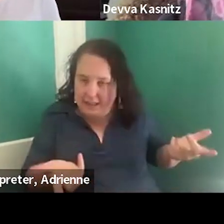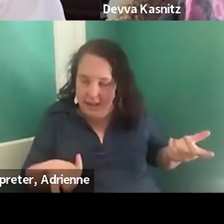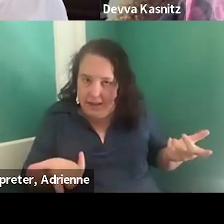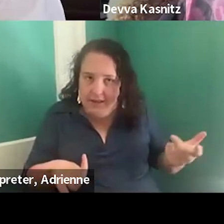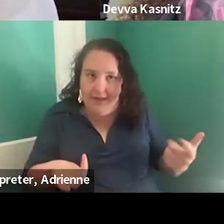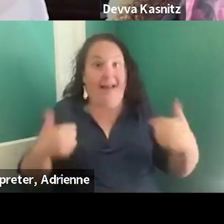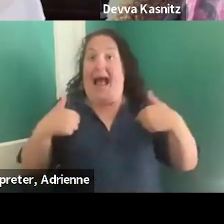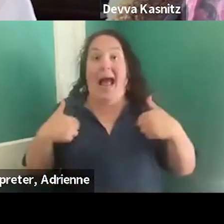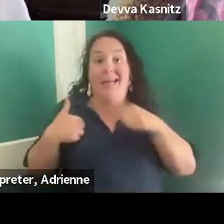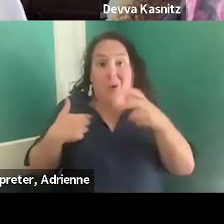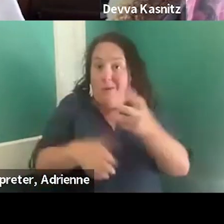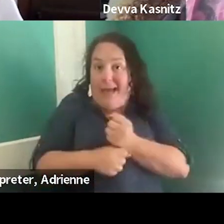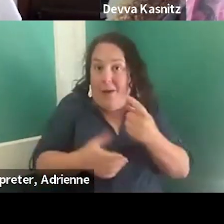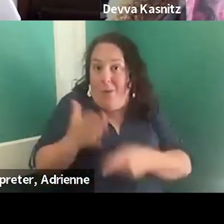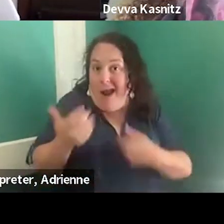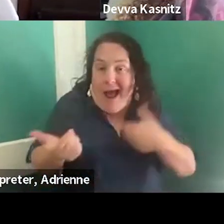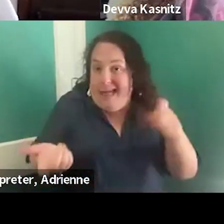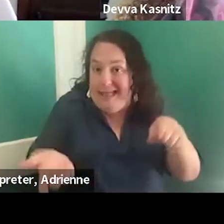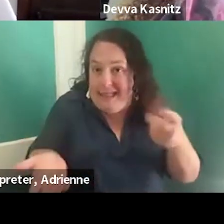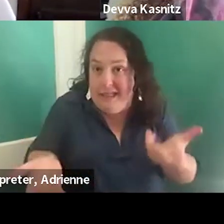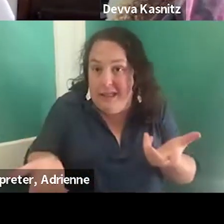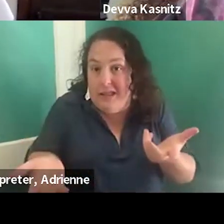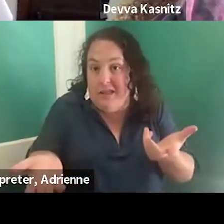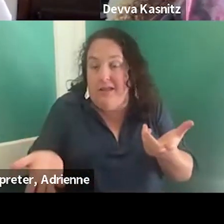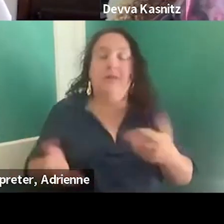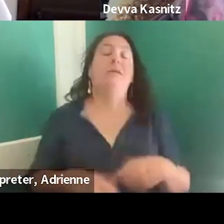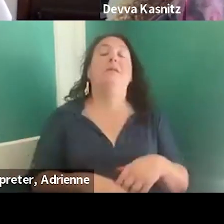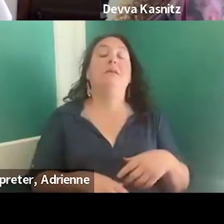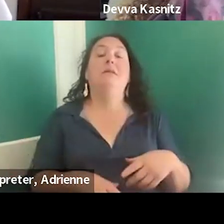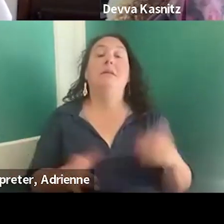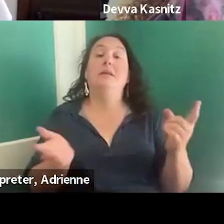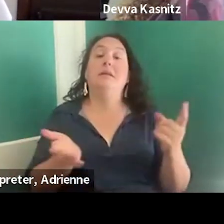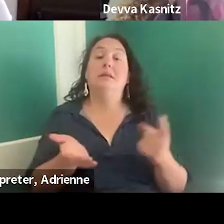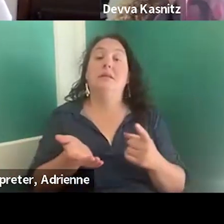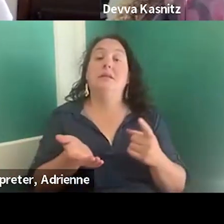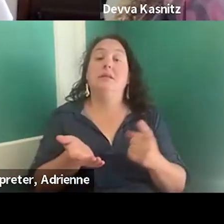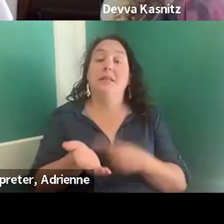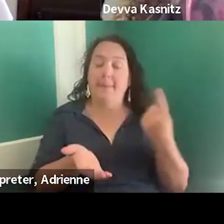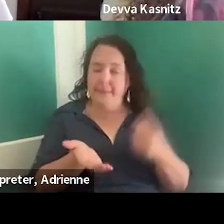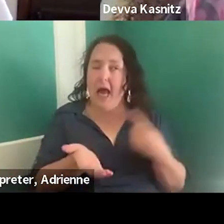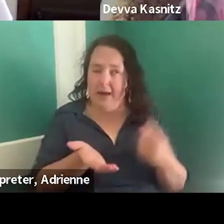I sometimes.